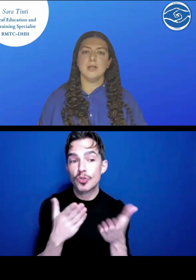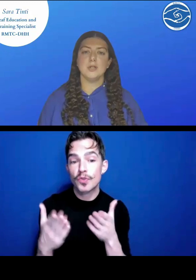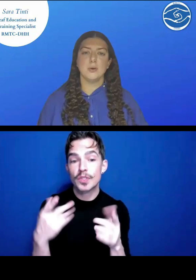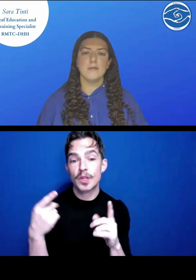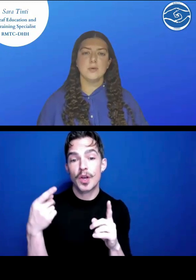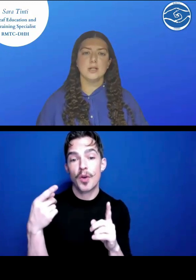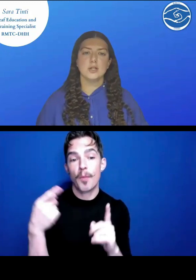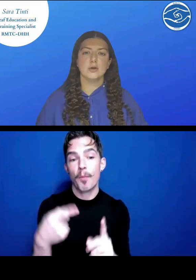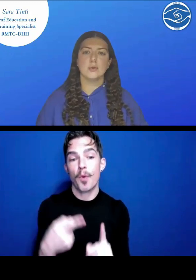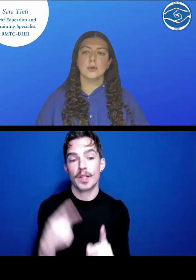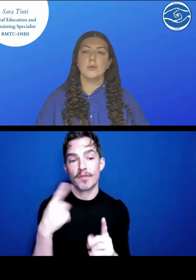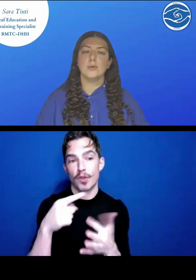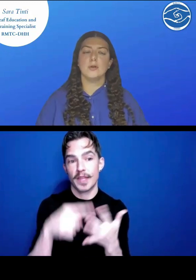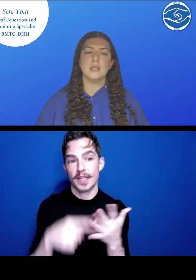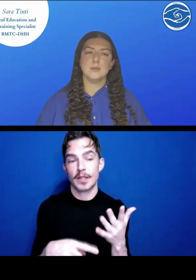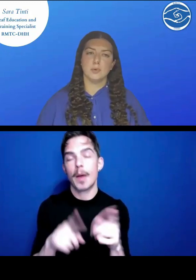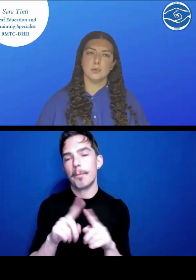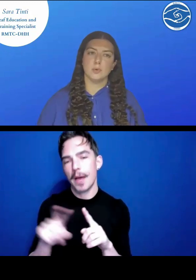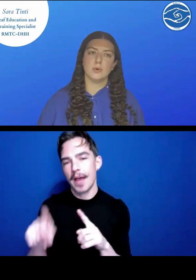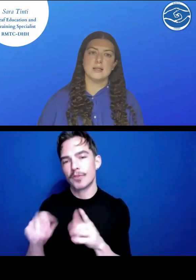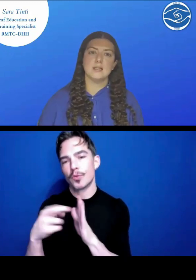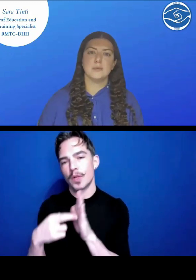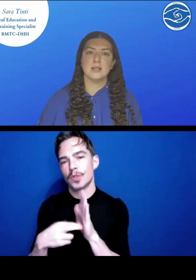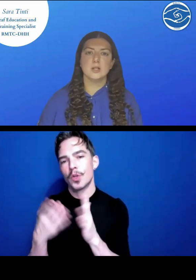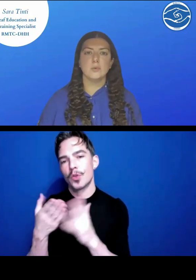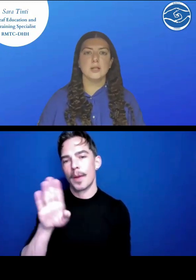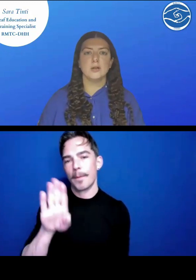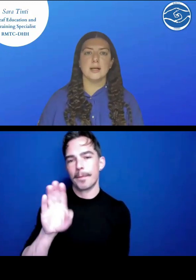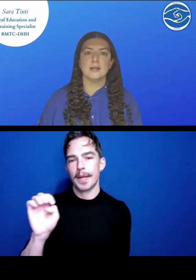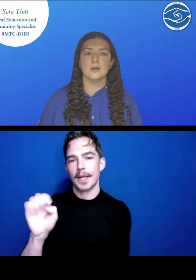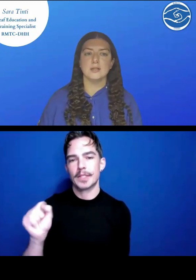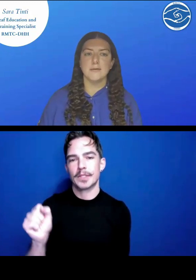but you do have to register through the BEESS portal courses but these are really great. So